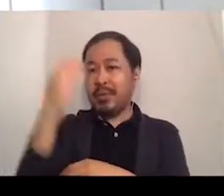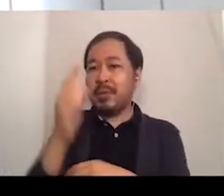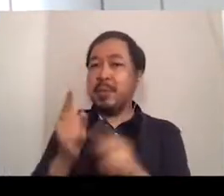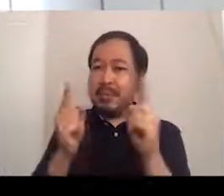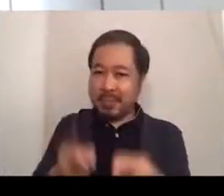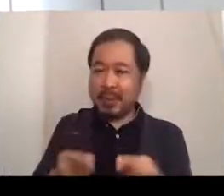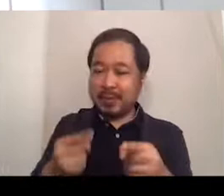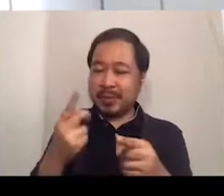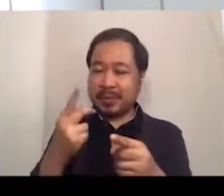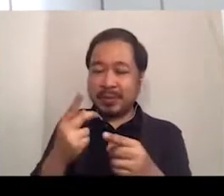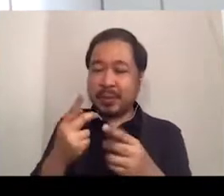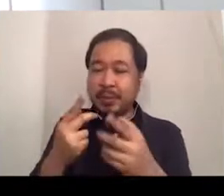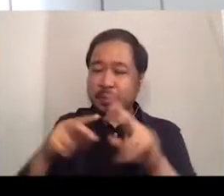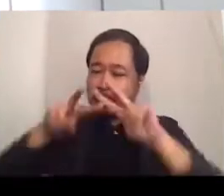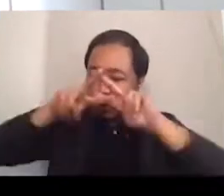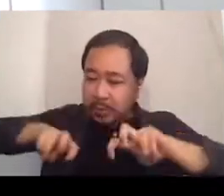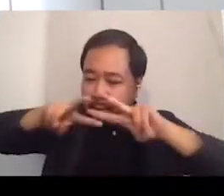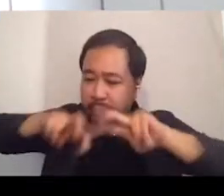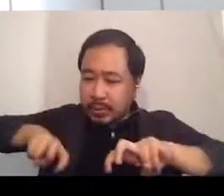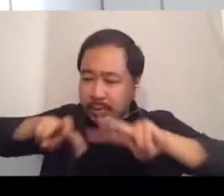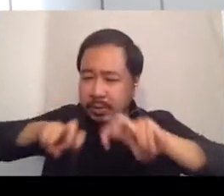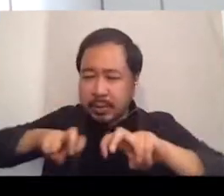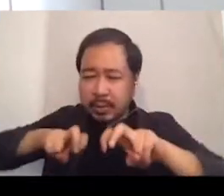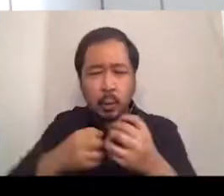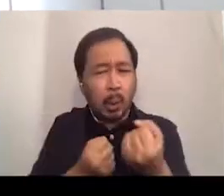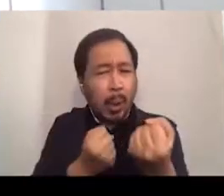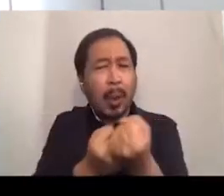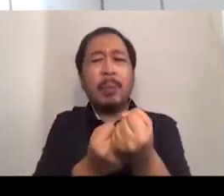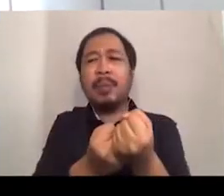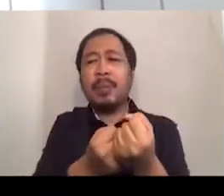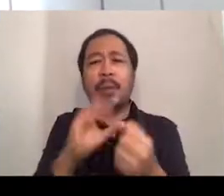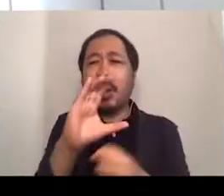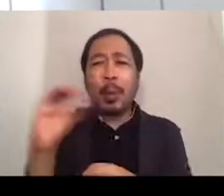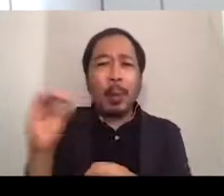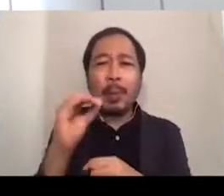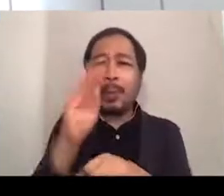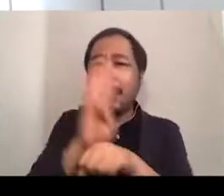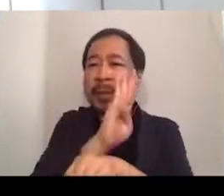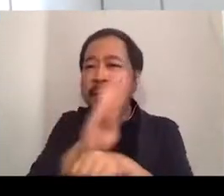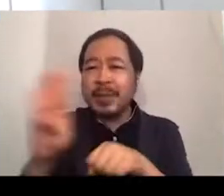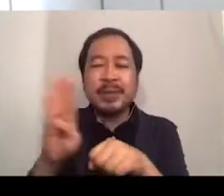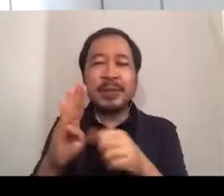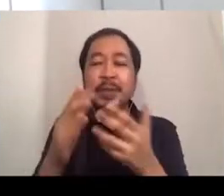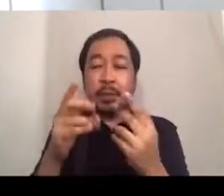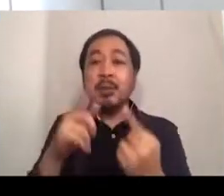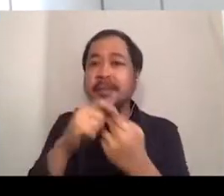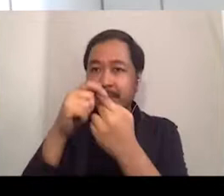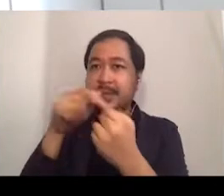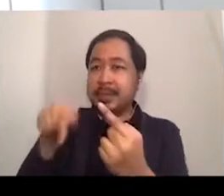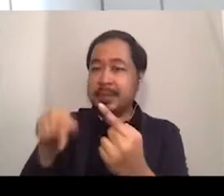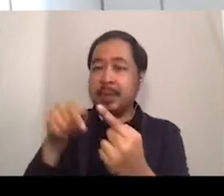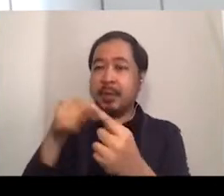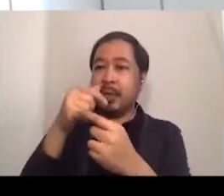Most of them are financially insecure and more vulnerable in employment.